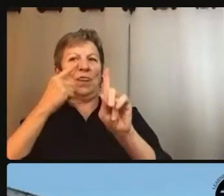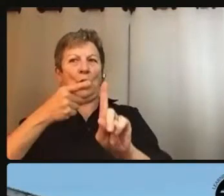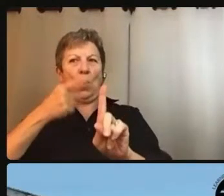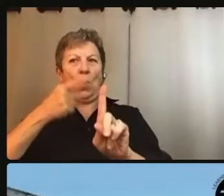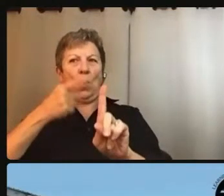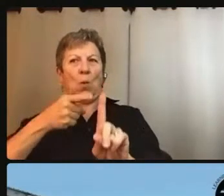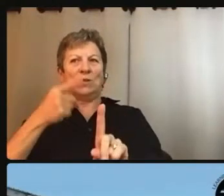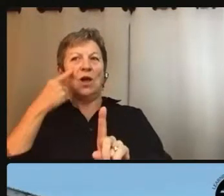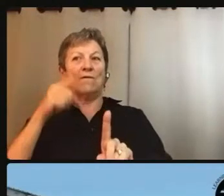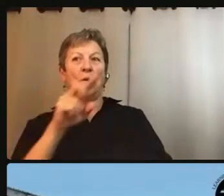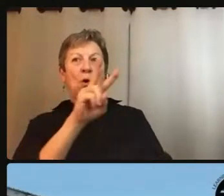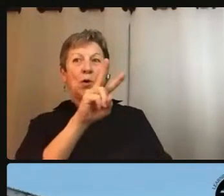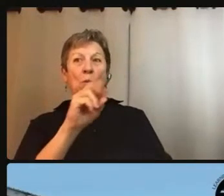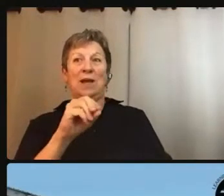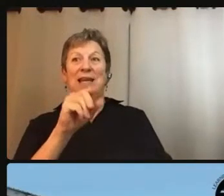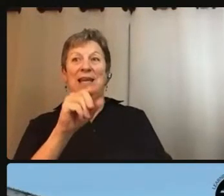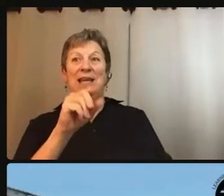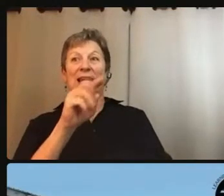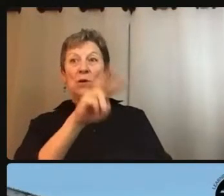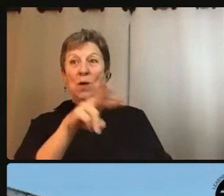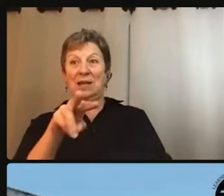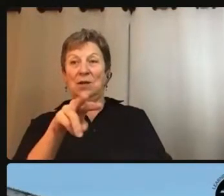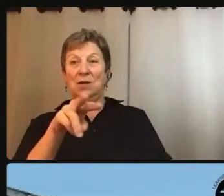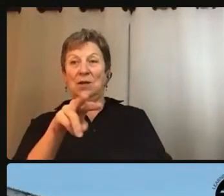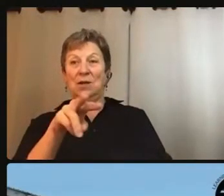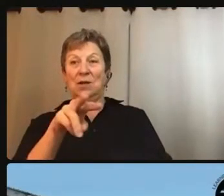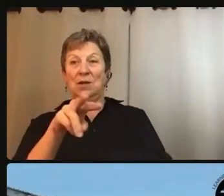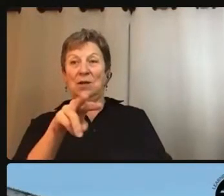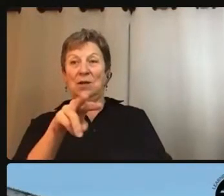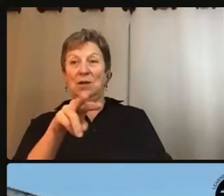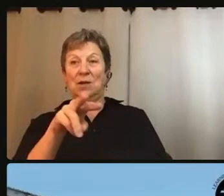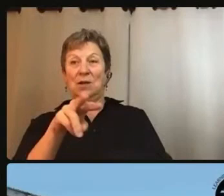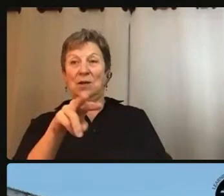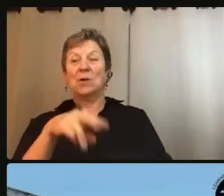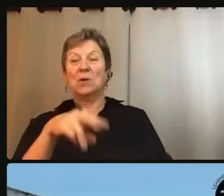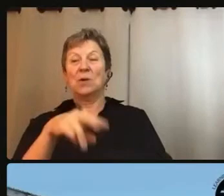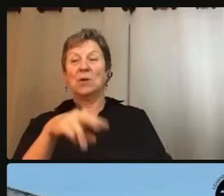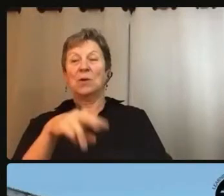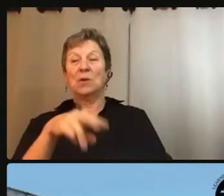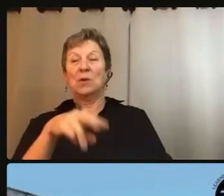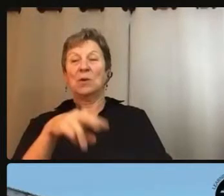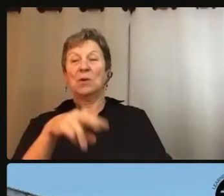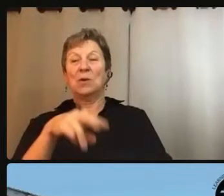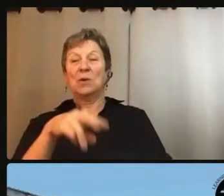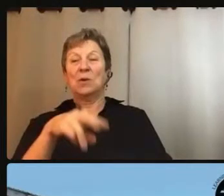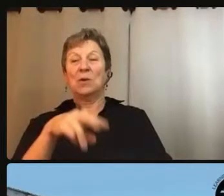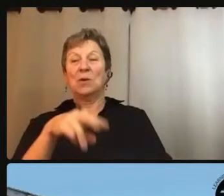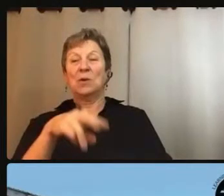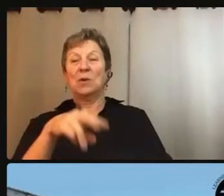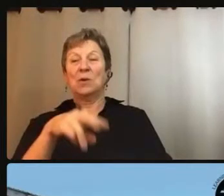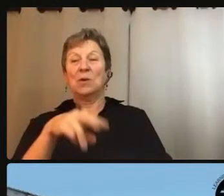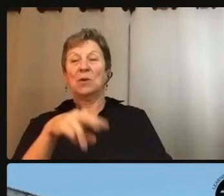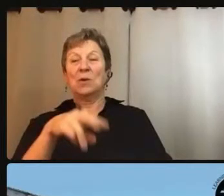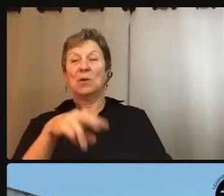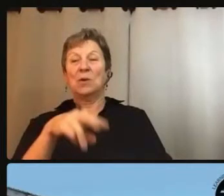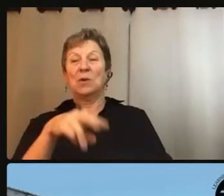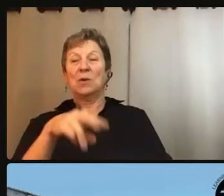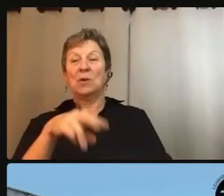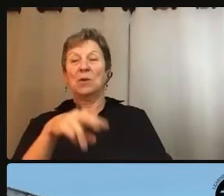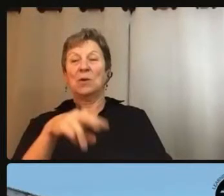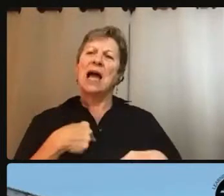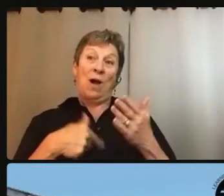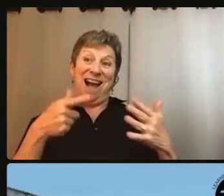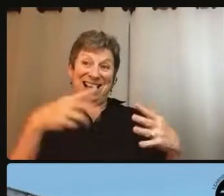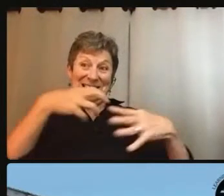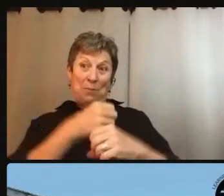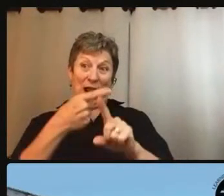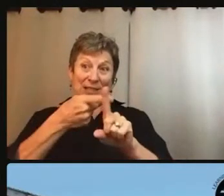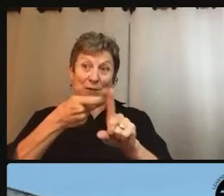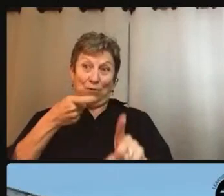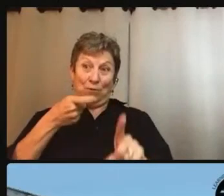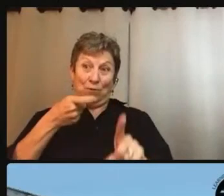WELL, SO I WENT THROUGH